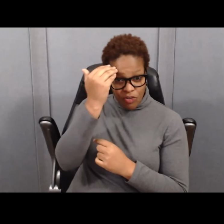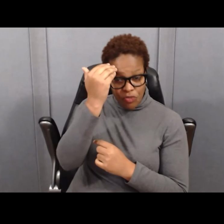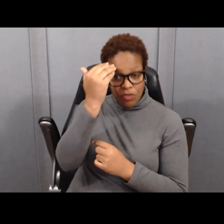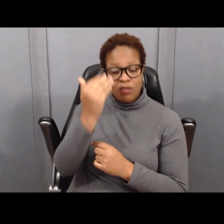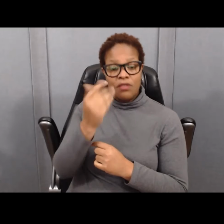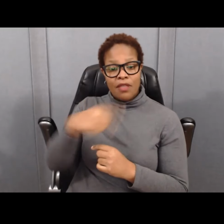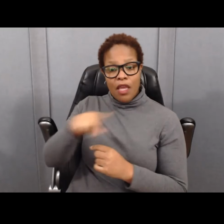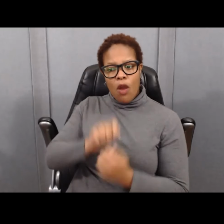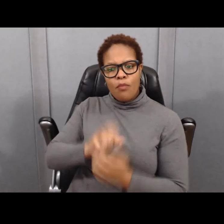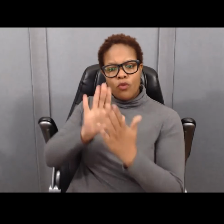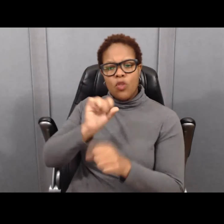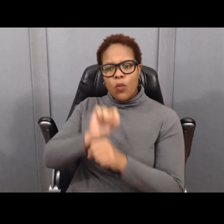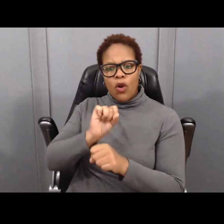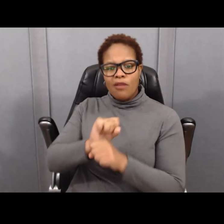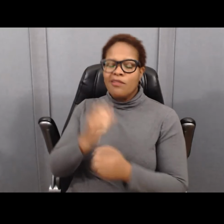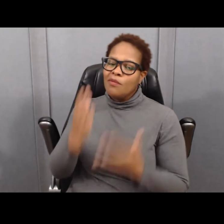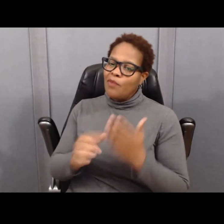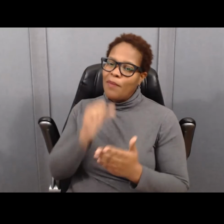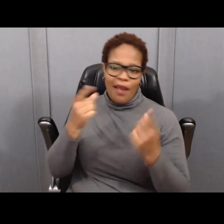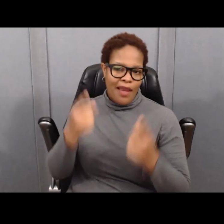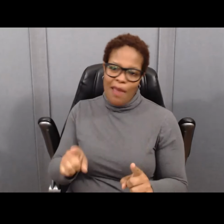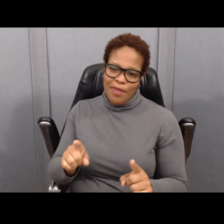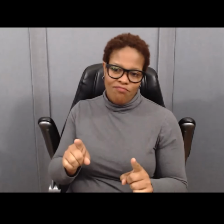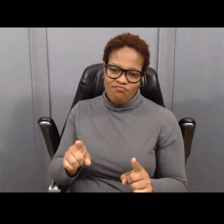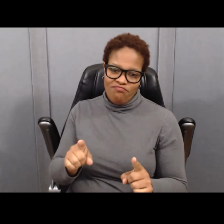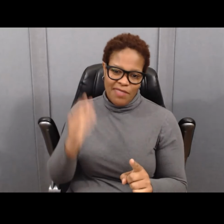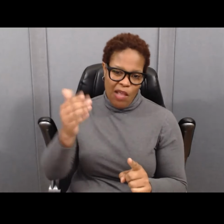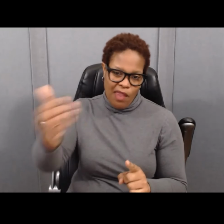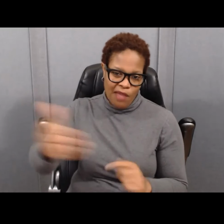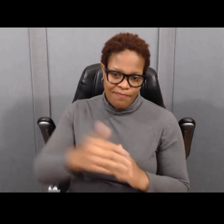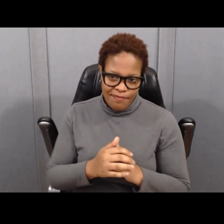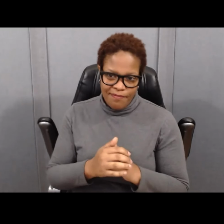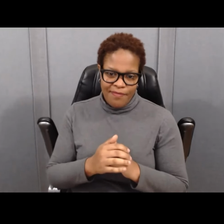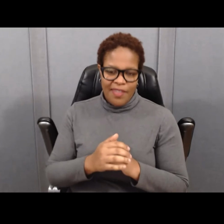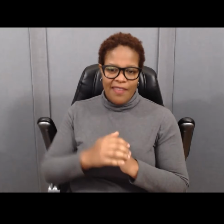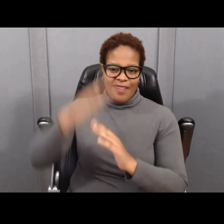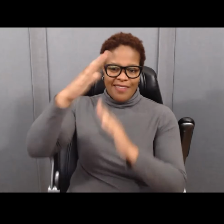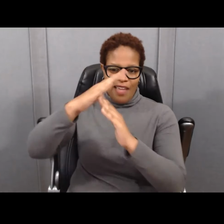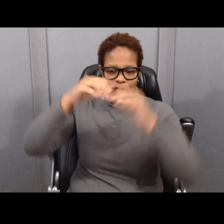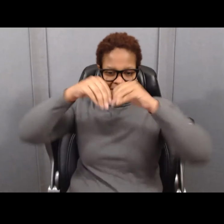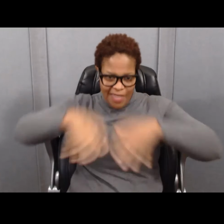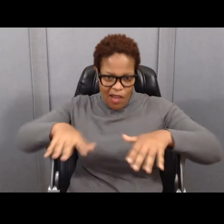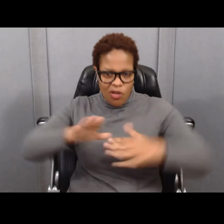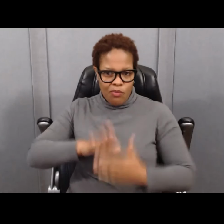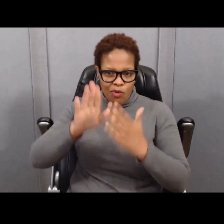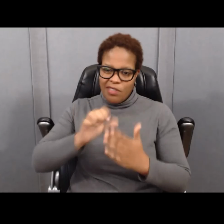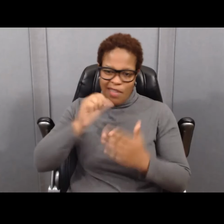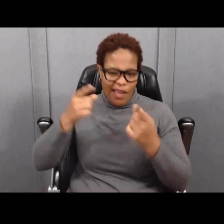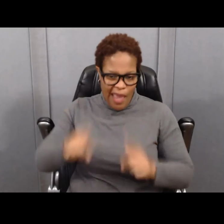it's probably not gonna happen down the line. That top down approach, because that person is the person